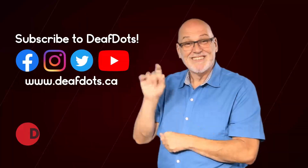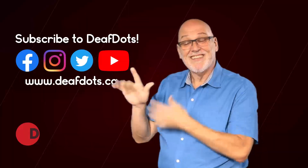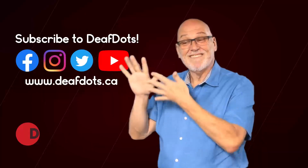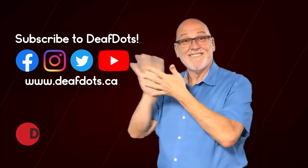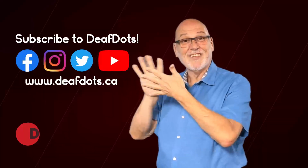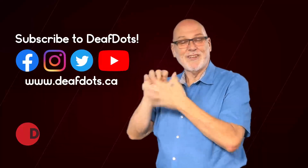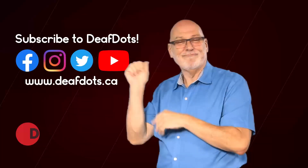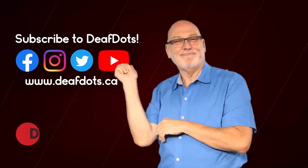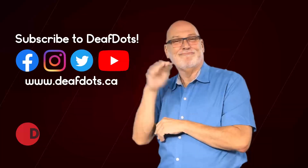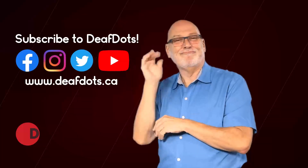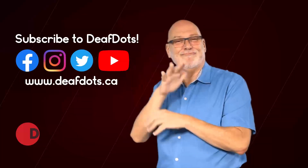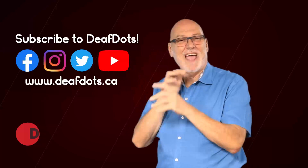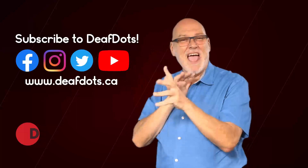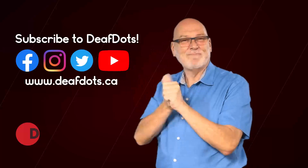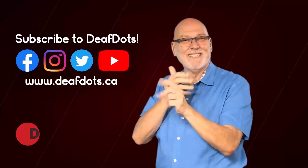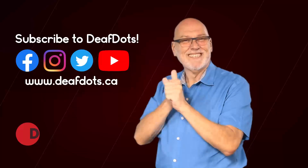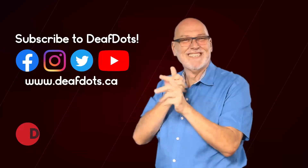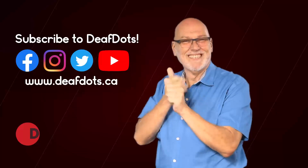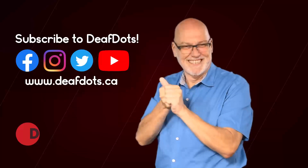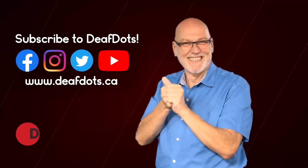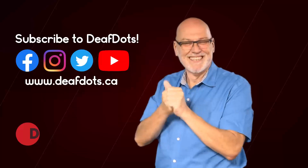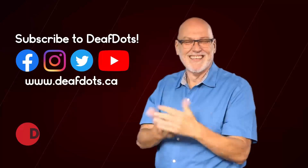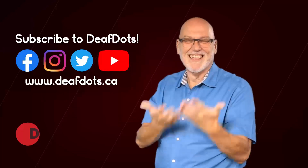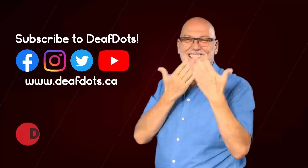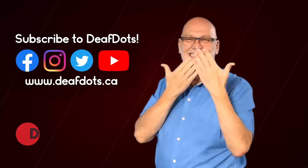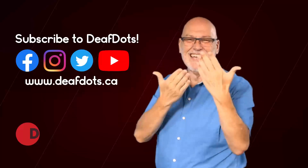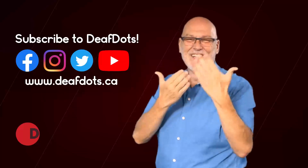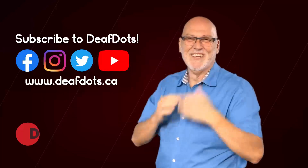to get new video updates!